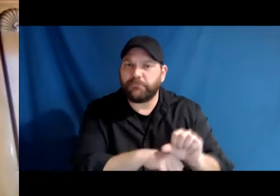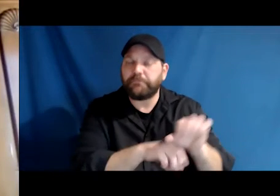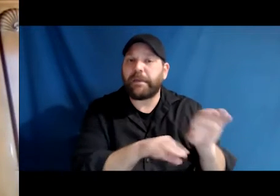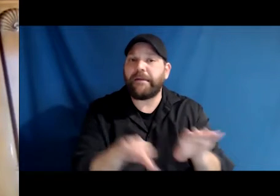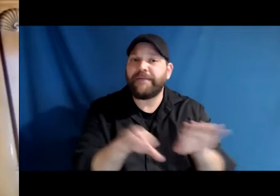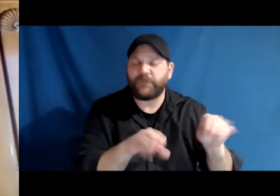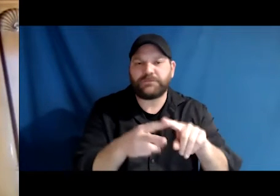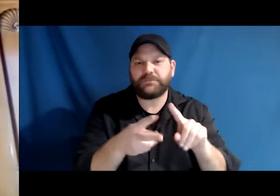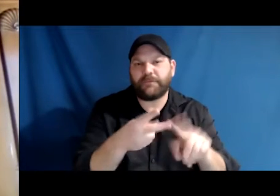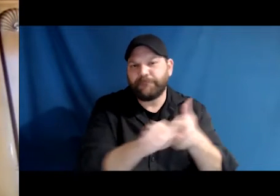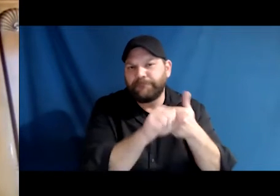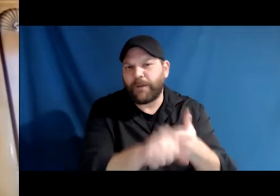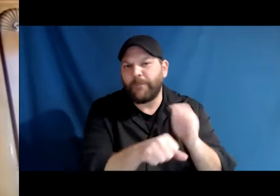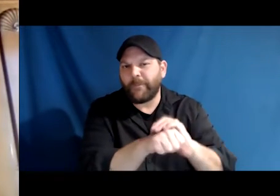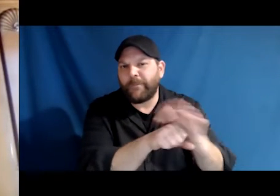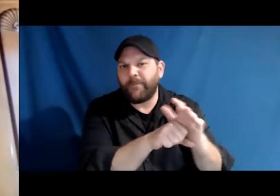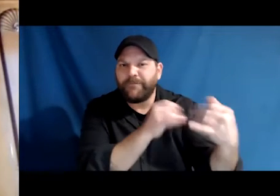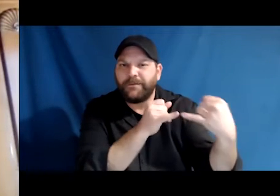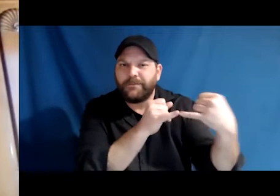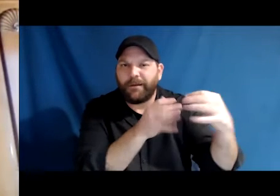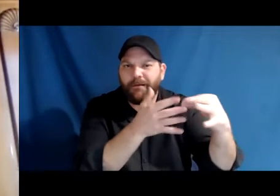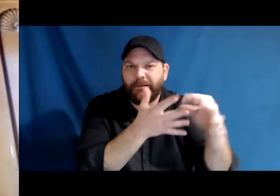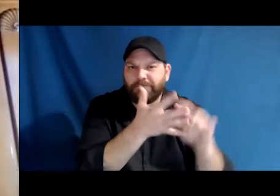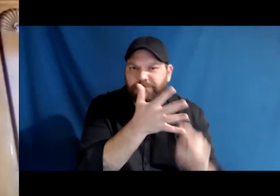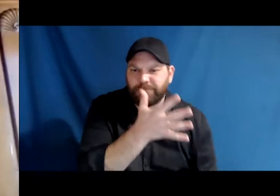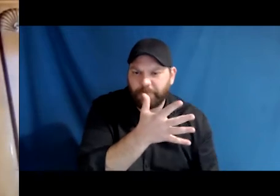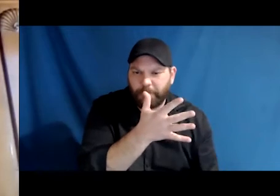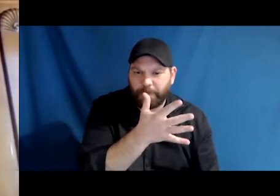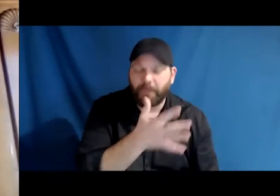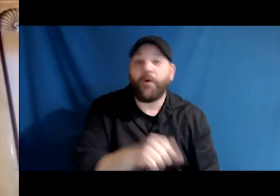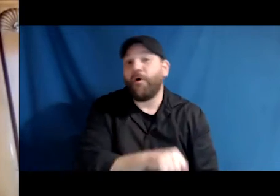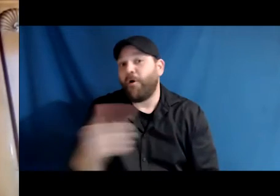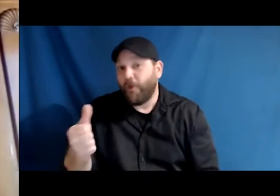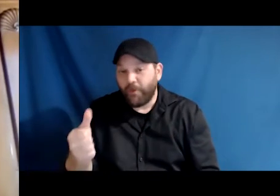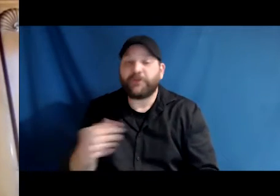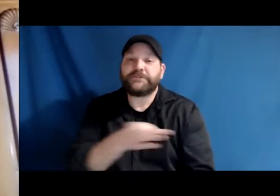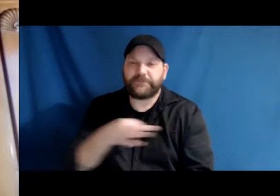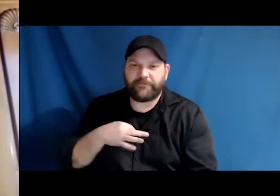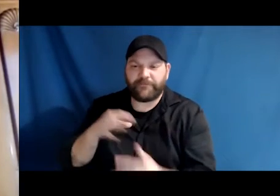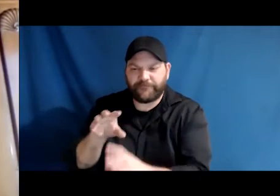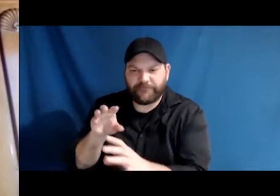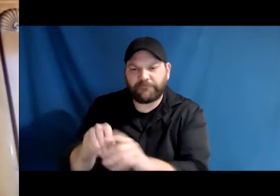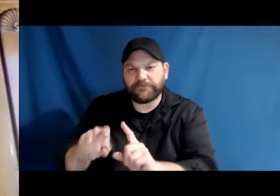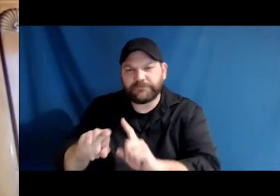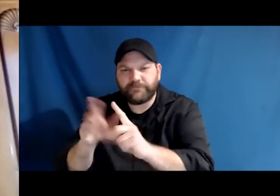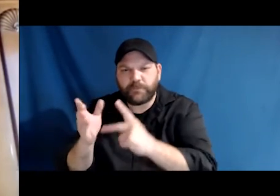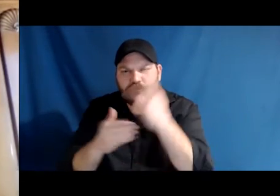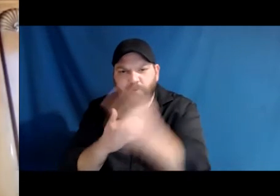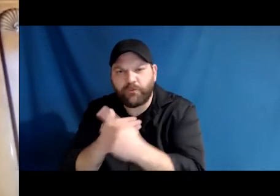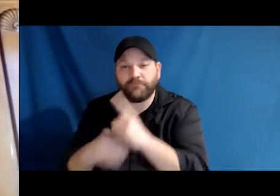And others participated in the staff temporary project assignment program to support departments with needs that may not have existed before the pandemic.